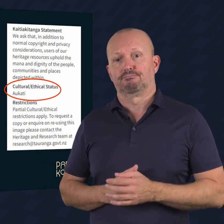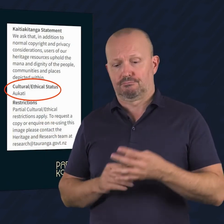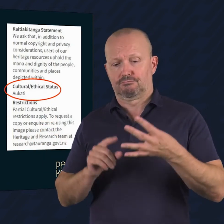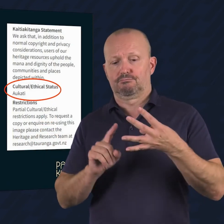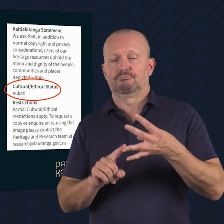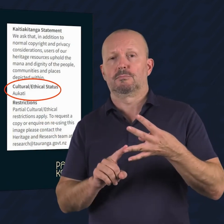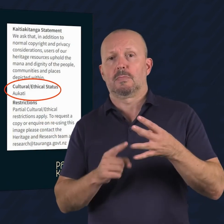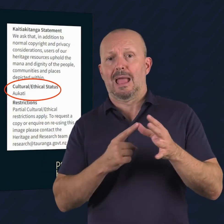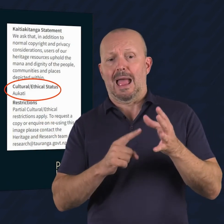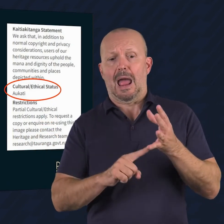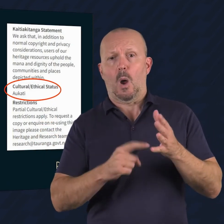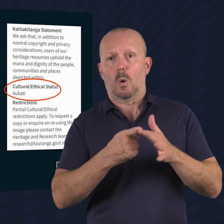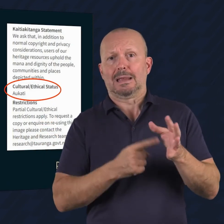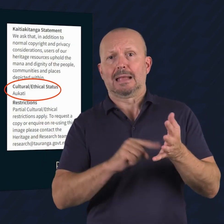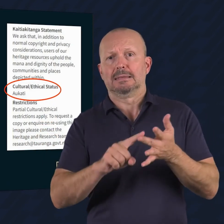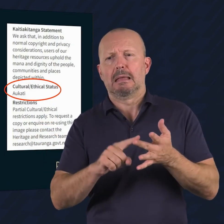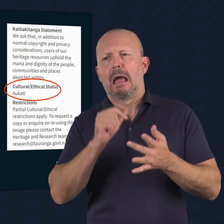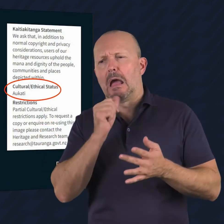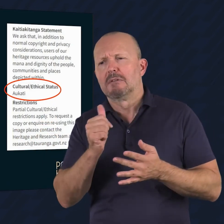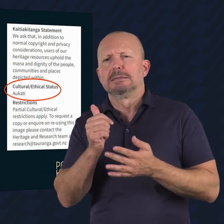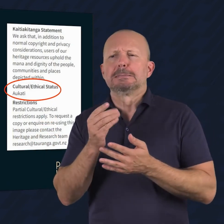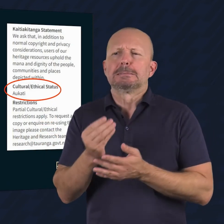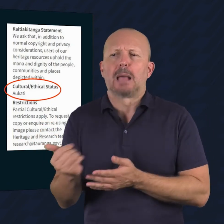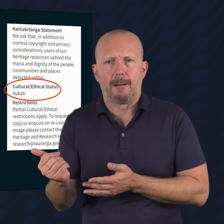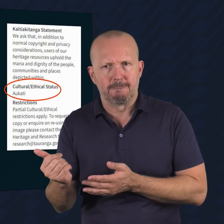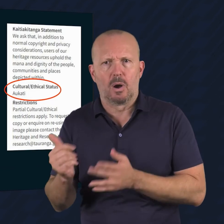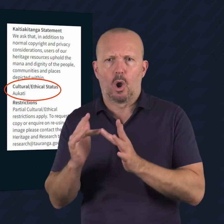Aukati is used when there are partial online or physical restrictions.